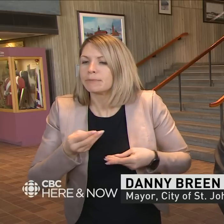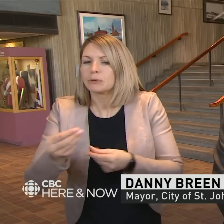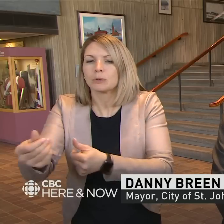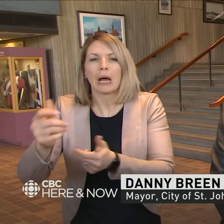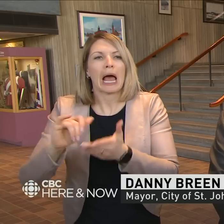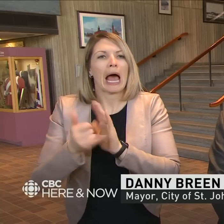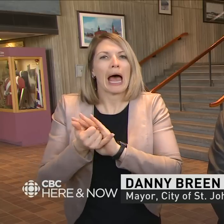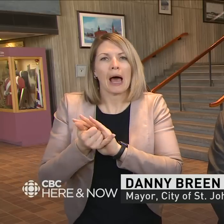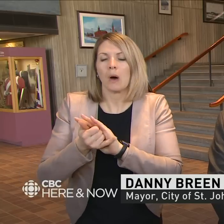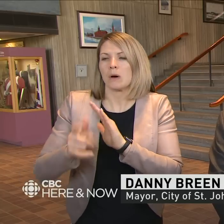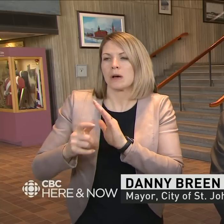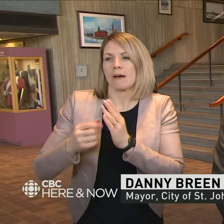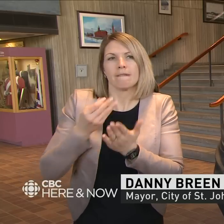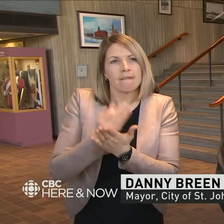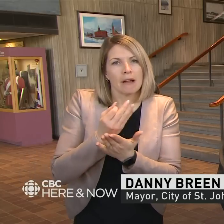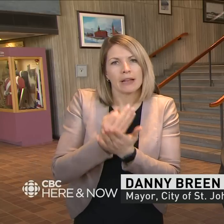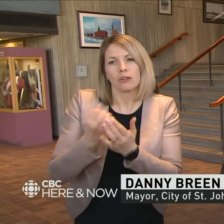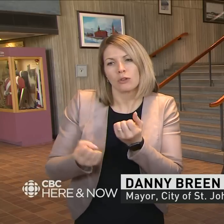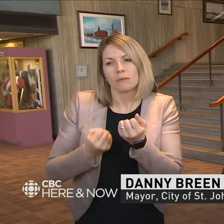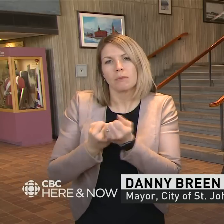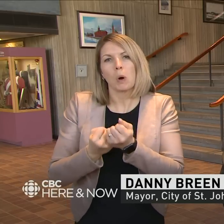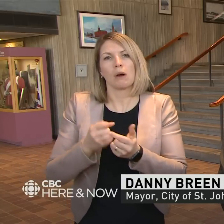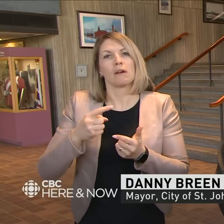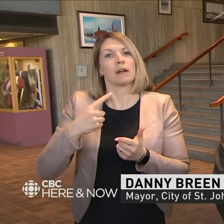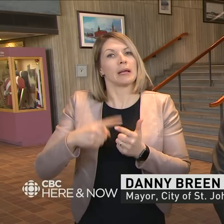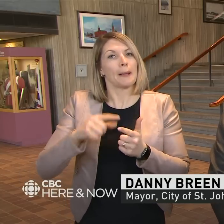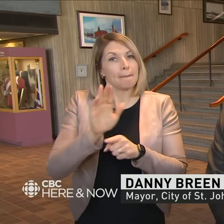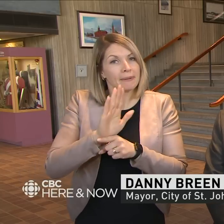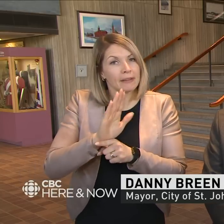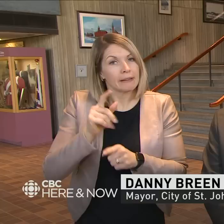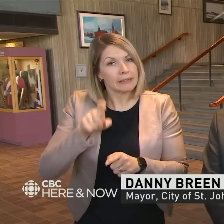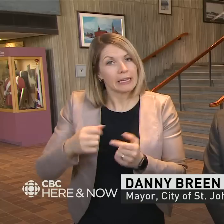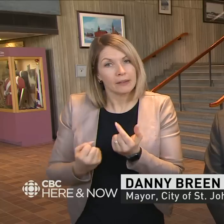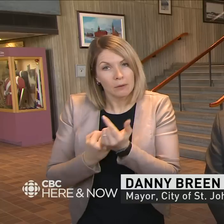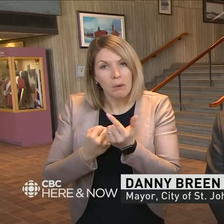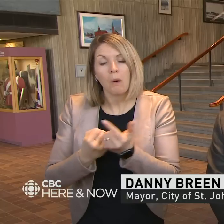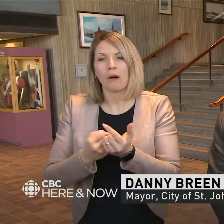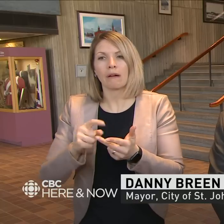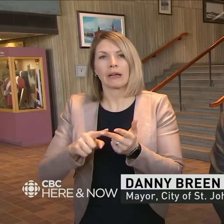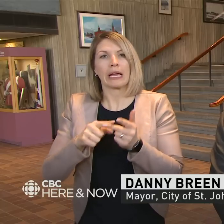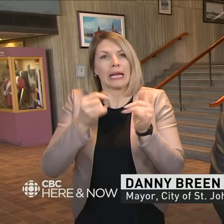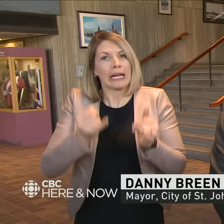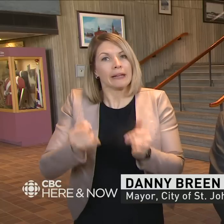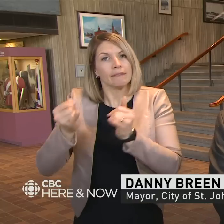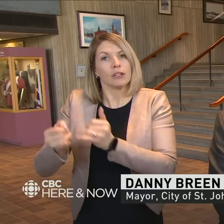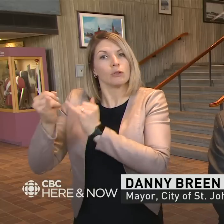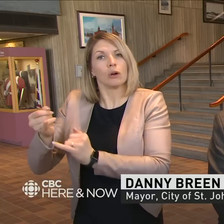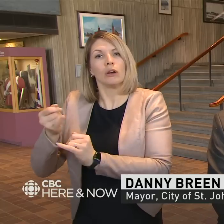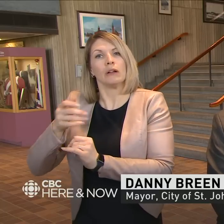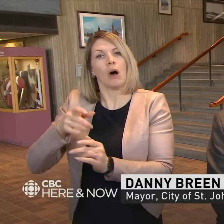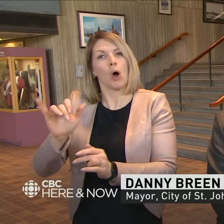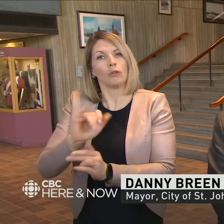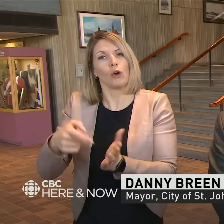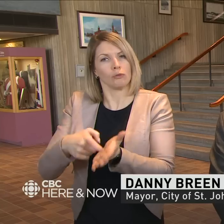BE VERY FLUID IN HOW IT'S DONE. AND WE NEED THE ASSISTANCE AND OUR BUSINESSES AND OUR INDIVIDUALS NEED THE ASSISTANCE